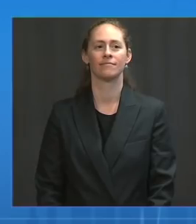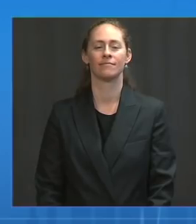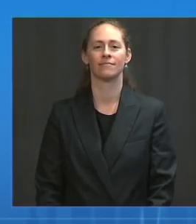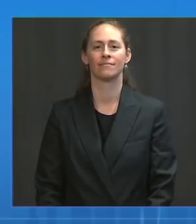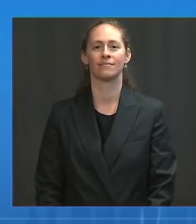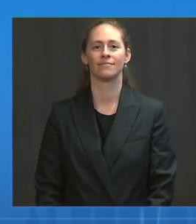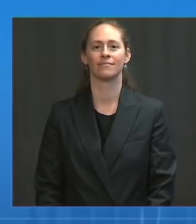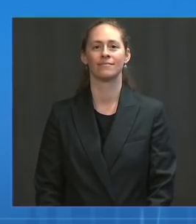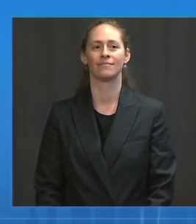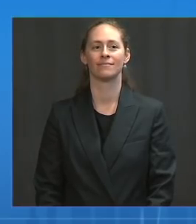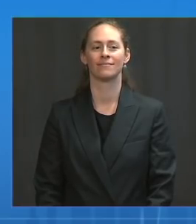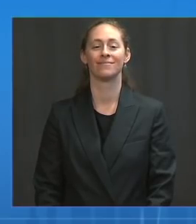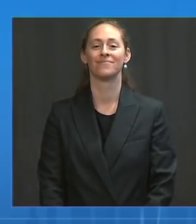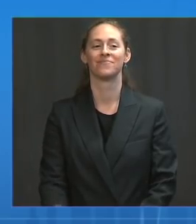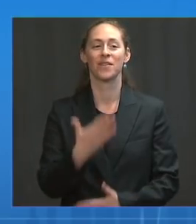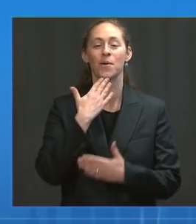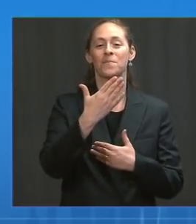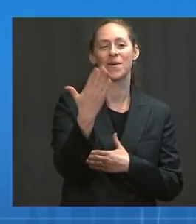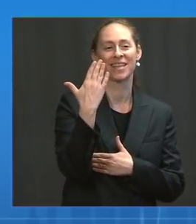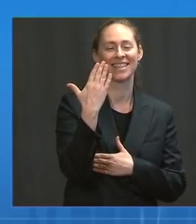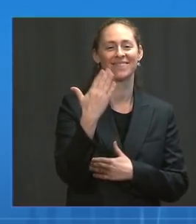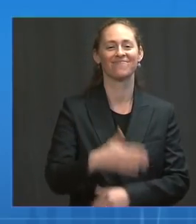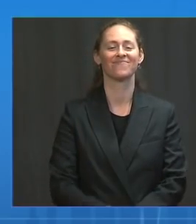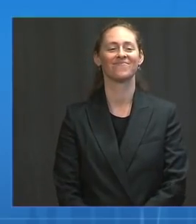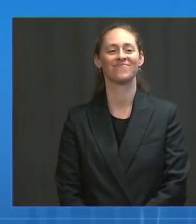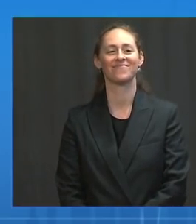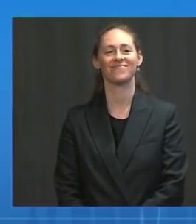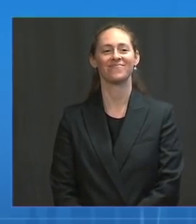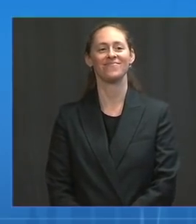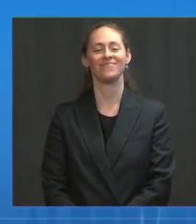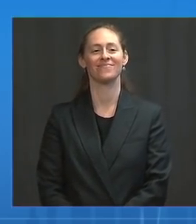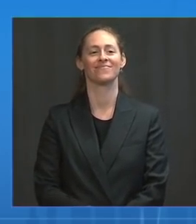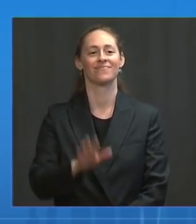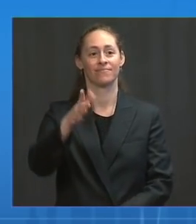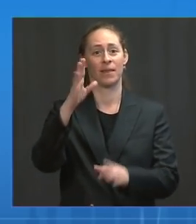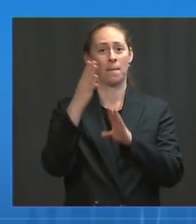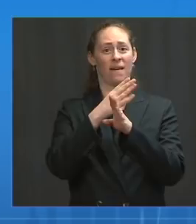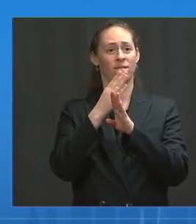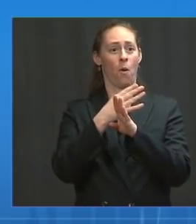Mr. Zients: Good morning. Today, before I turn to Dr. Fauci, Dr. Walensky,